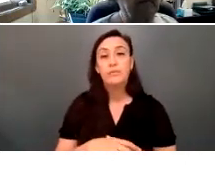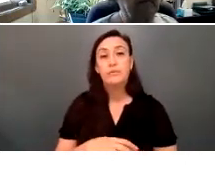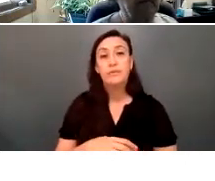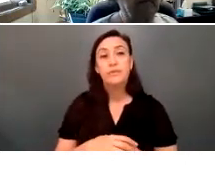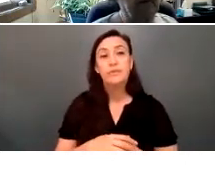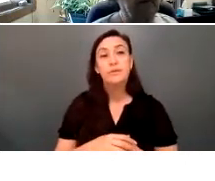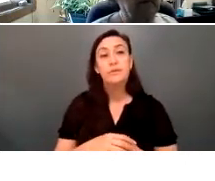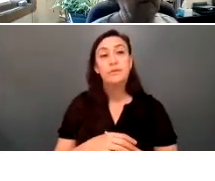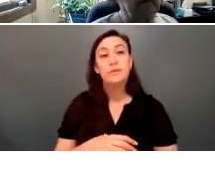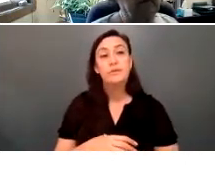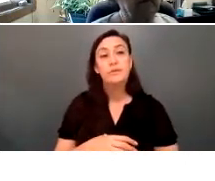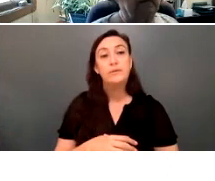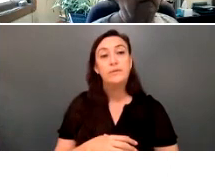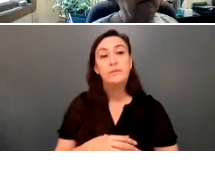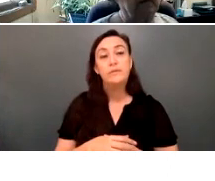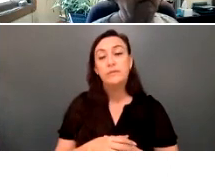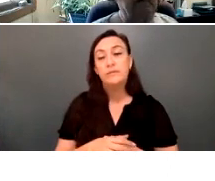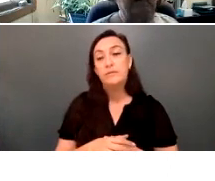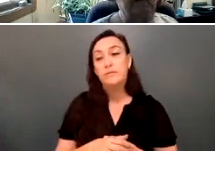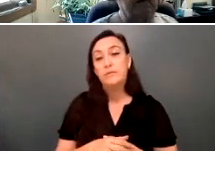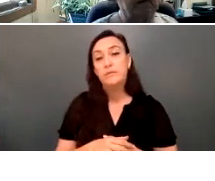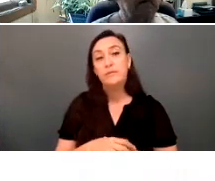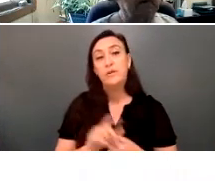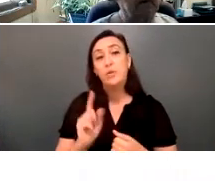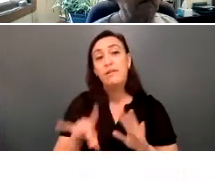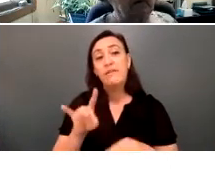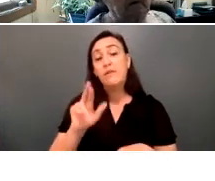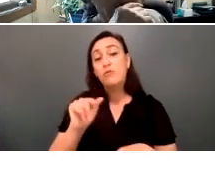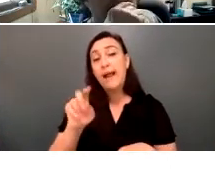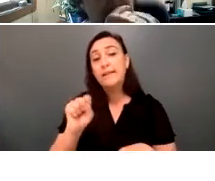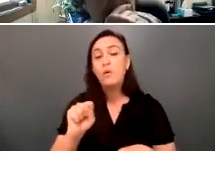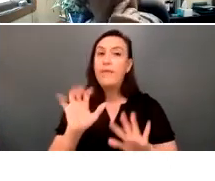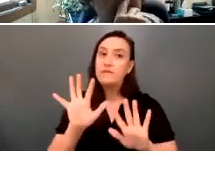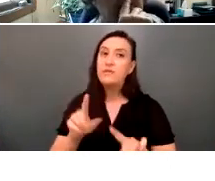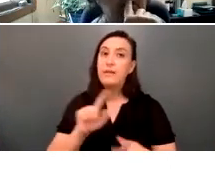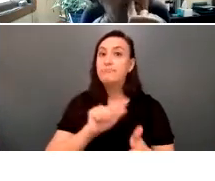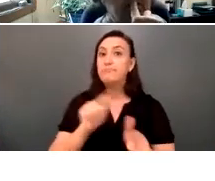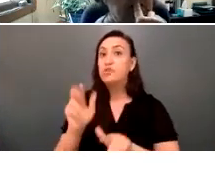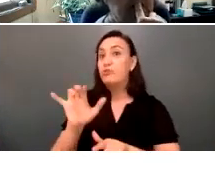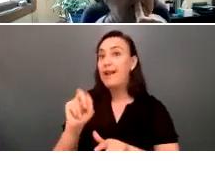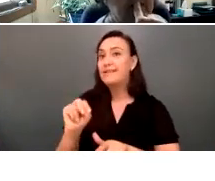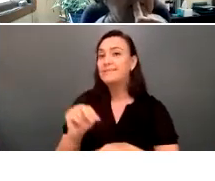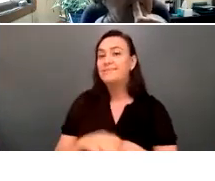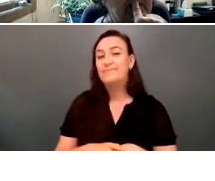Yeah. Honestly, we locate the rate, so that's a great I'm gonna turn that to you Ryan.